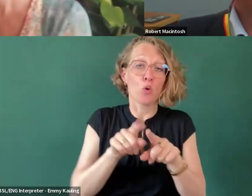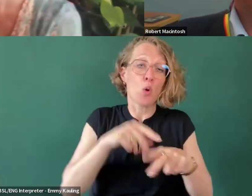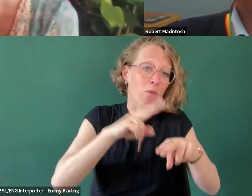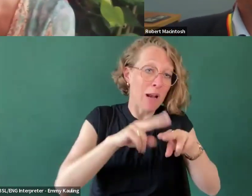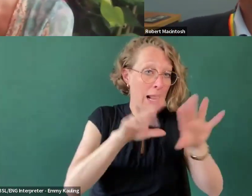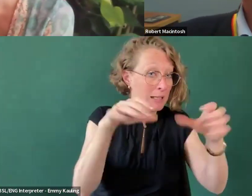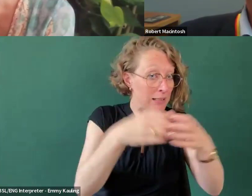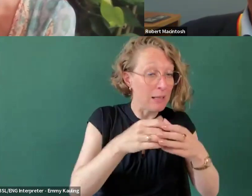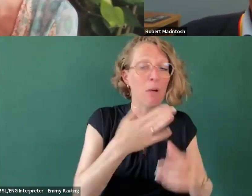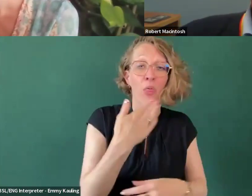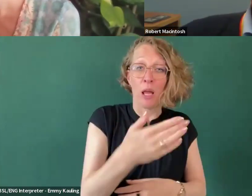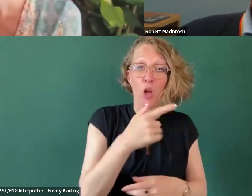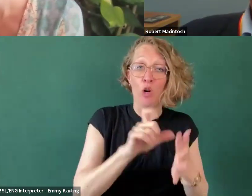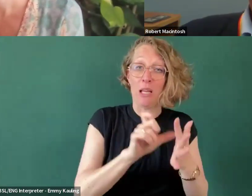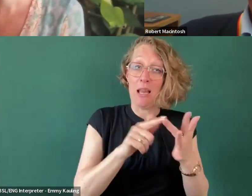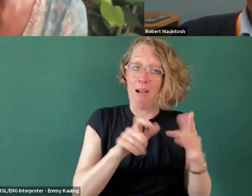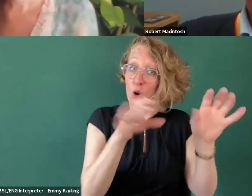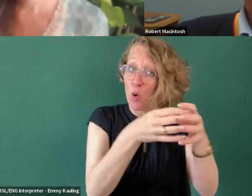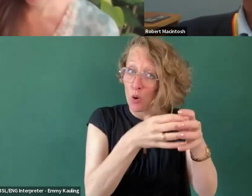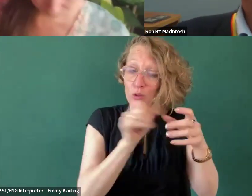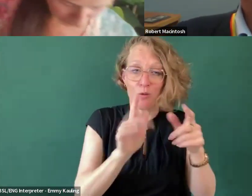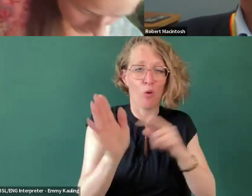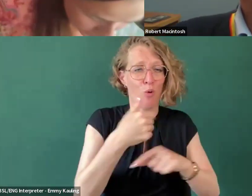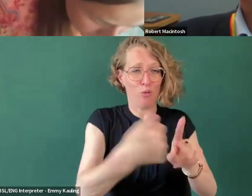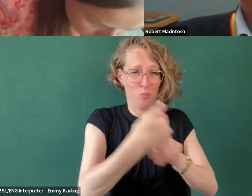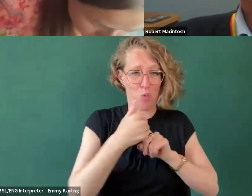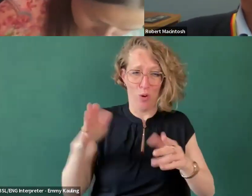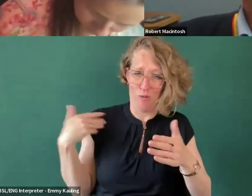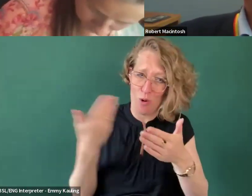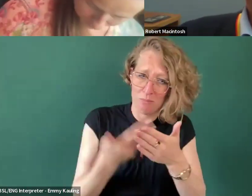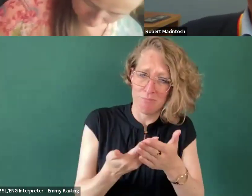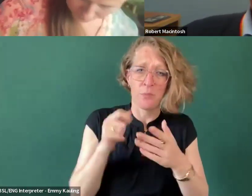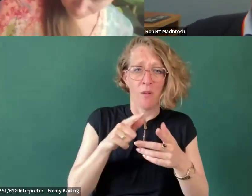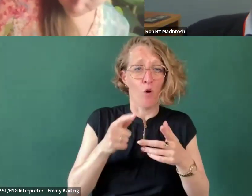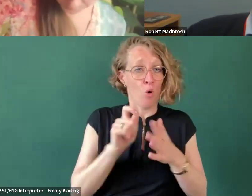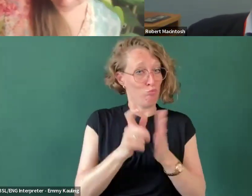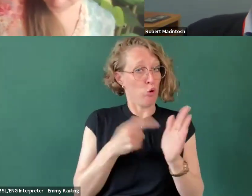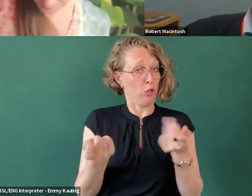team from the EDI Caucus for all of the support over the period in running the project but also